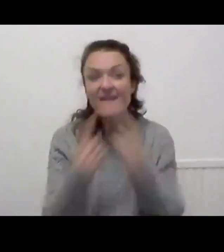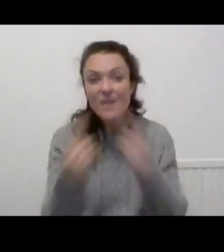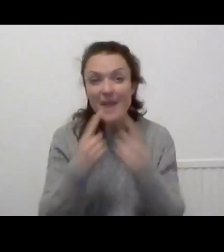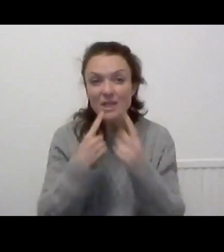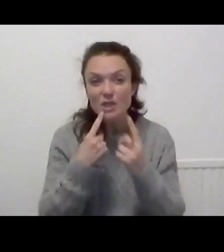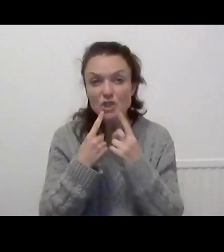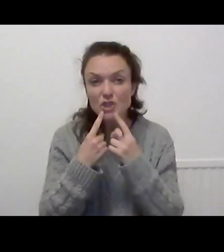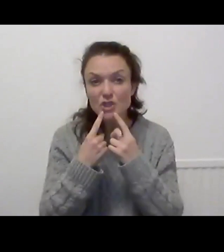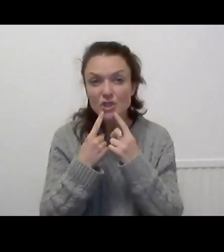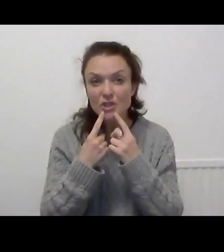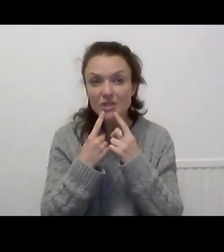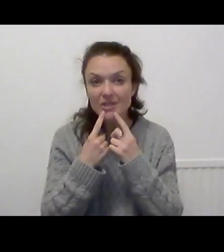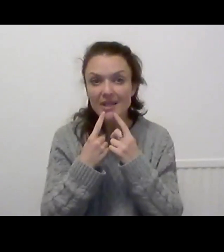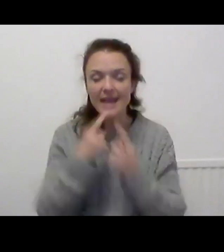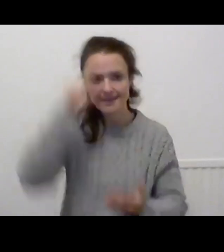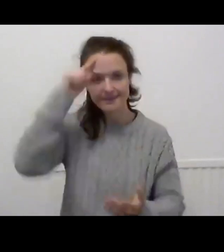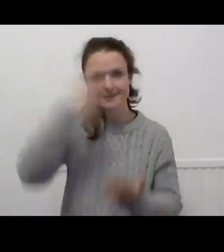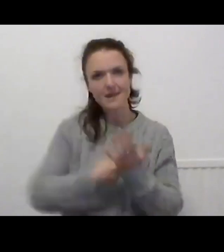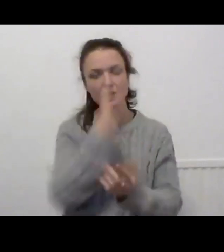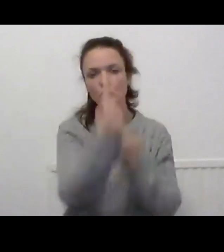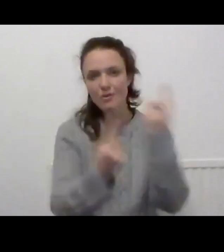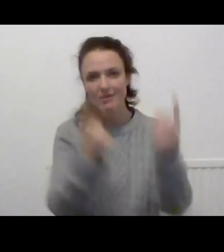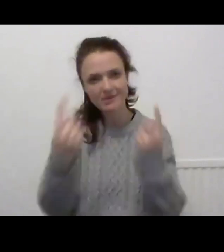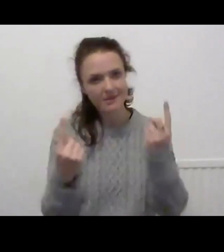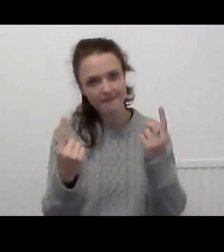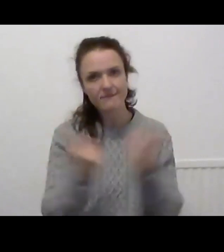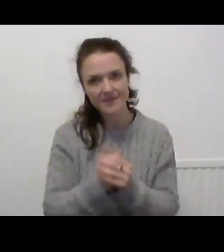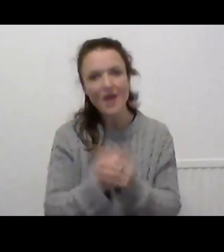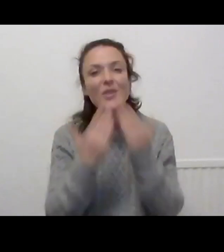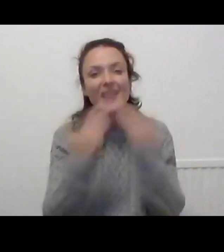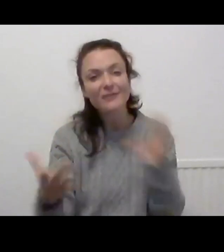Thank you again for joining us. Good night.